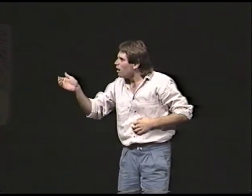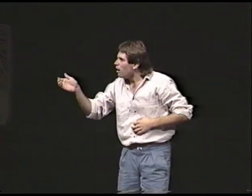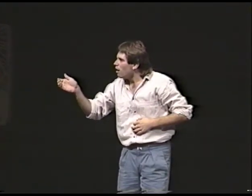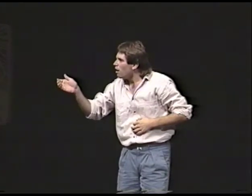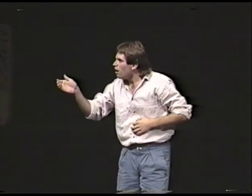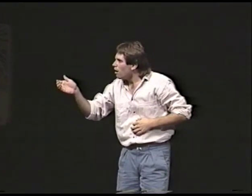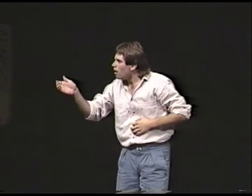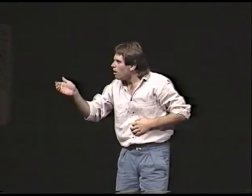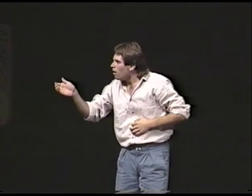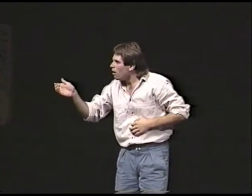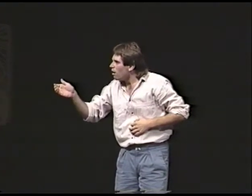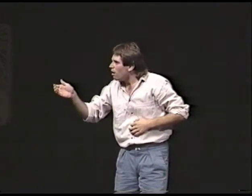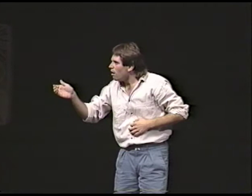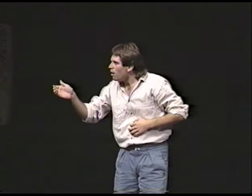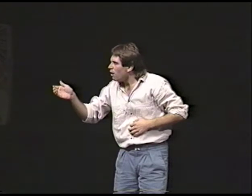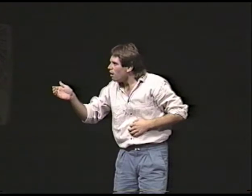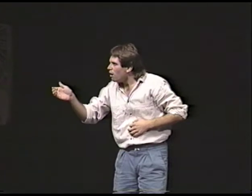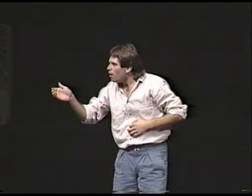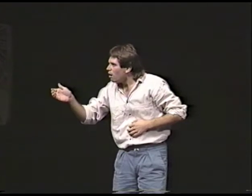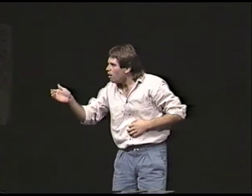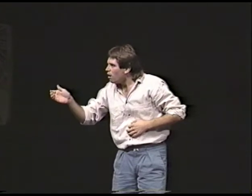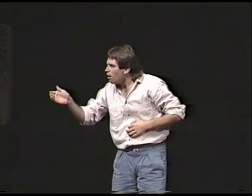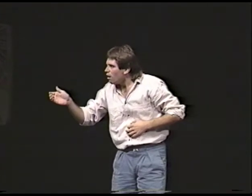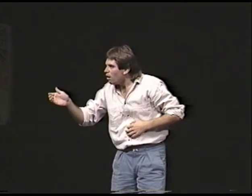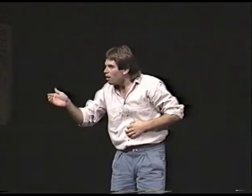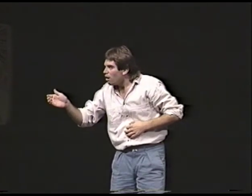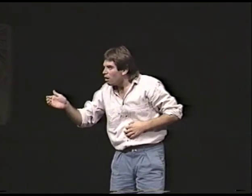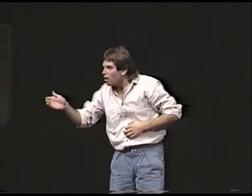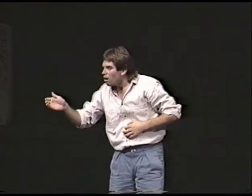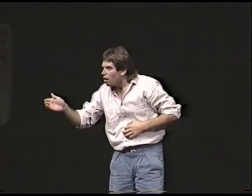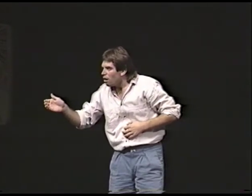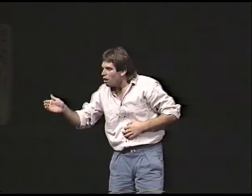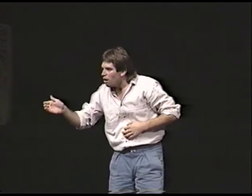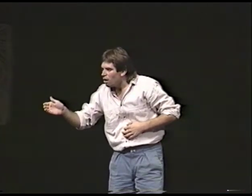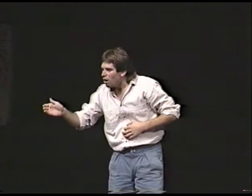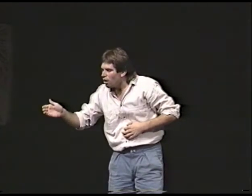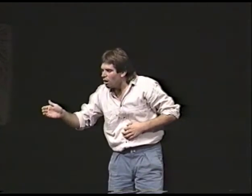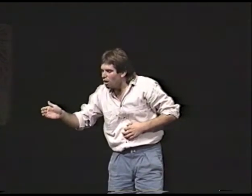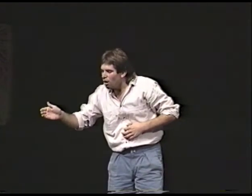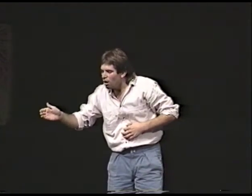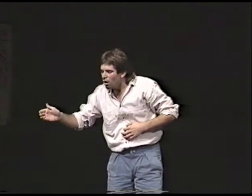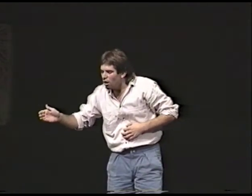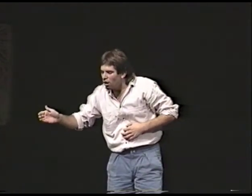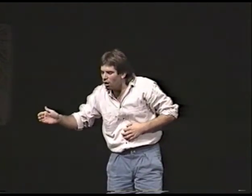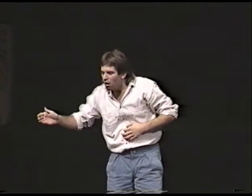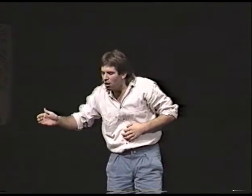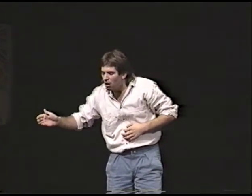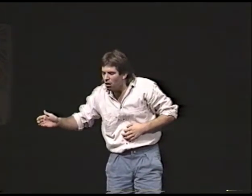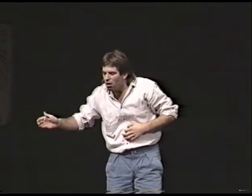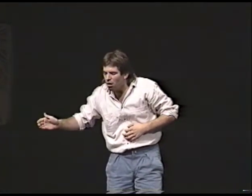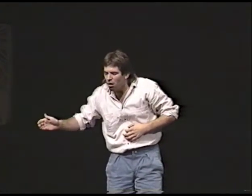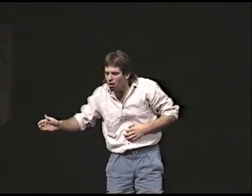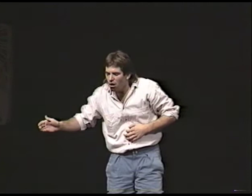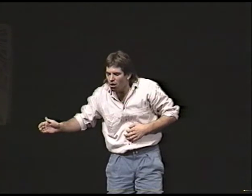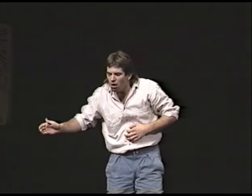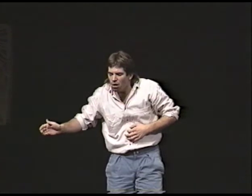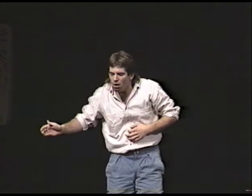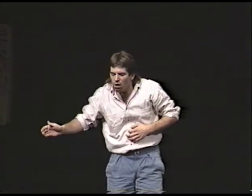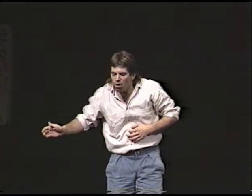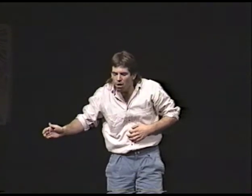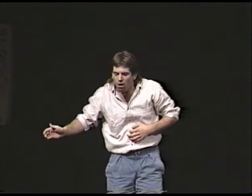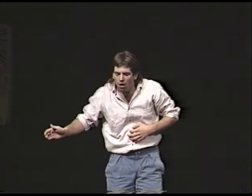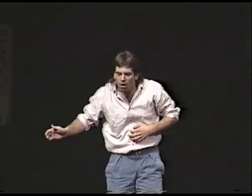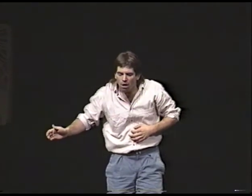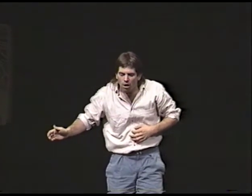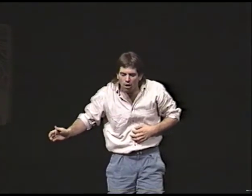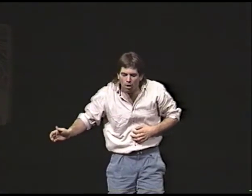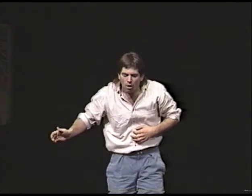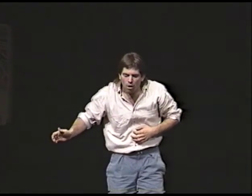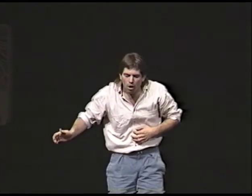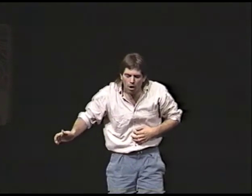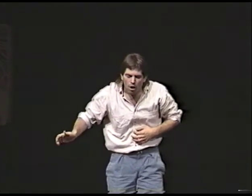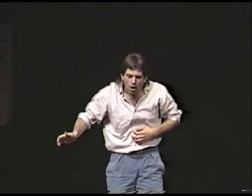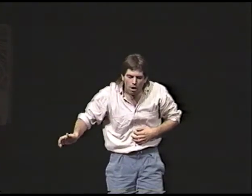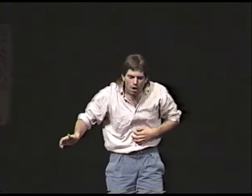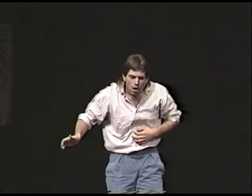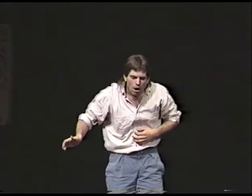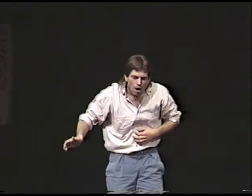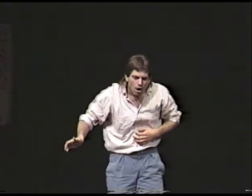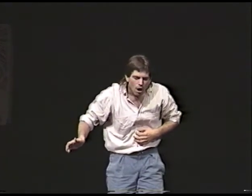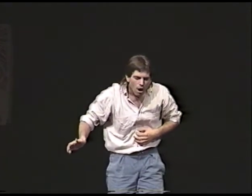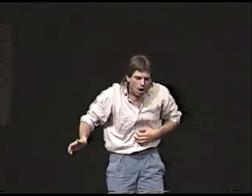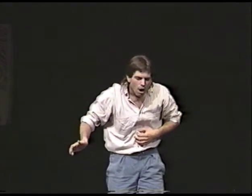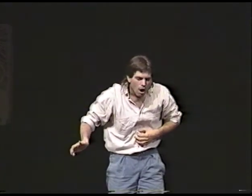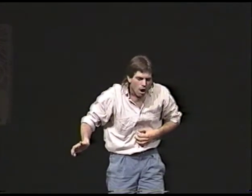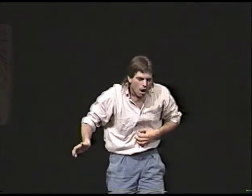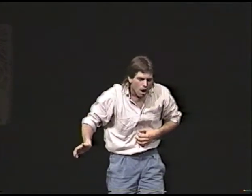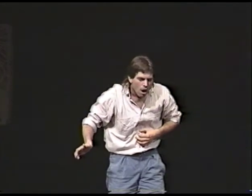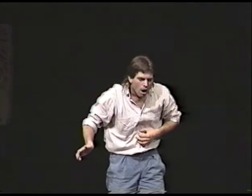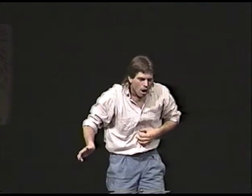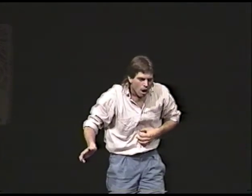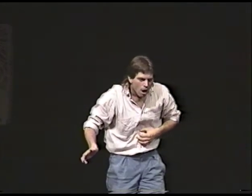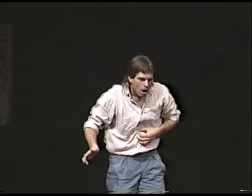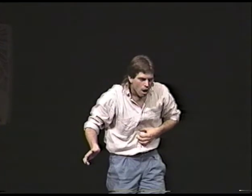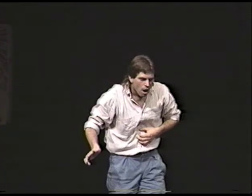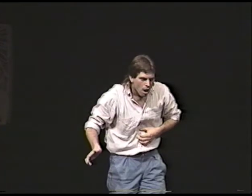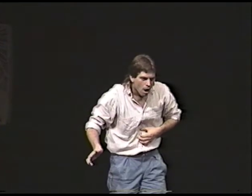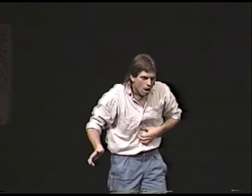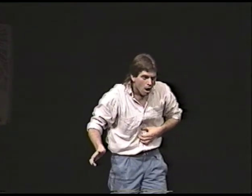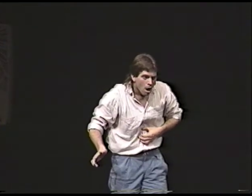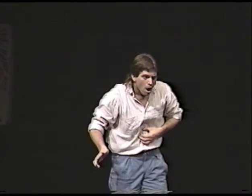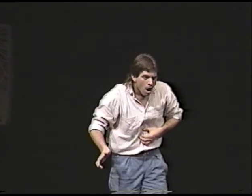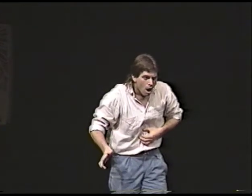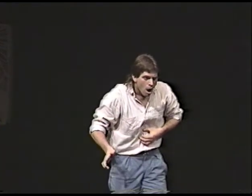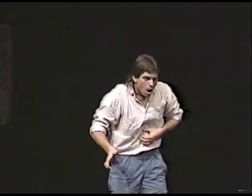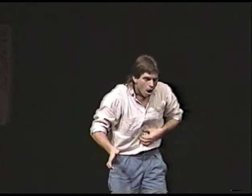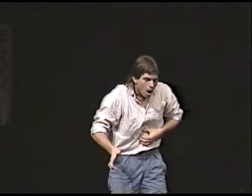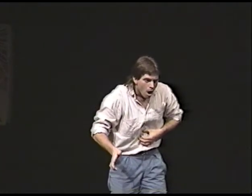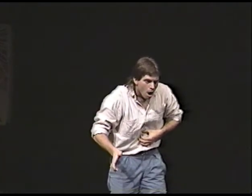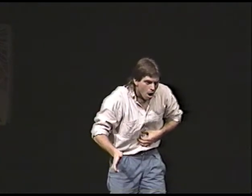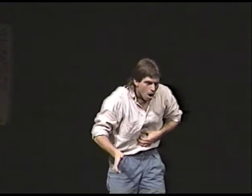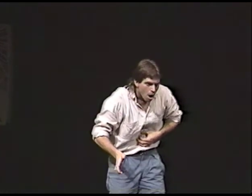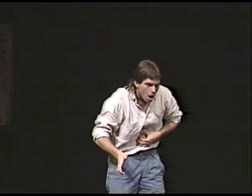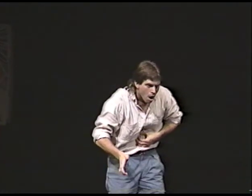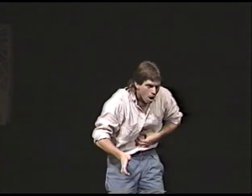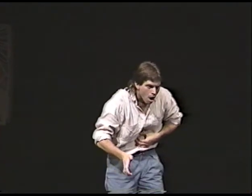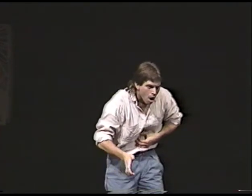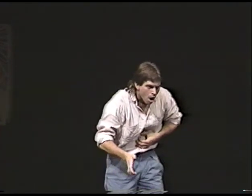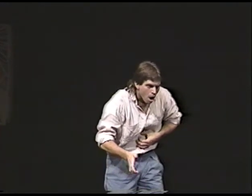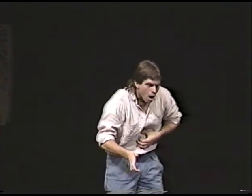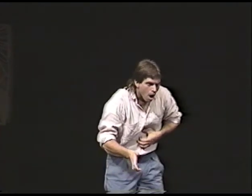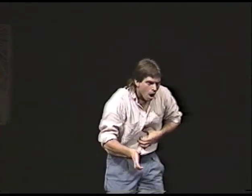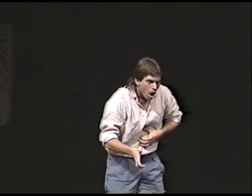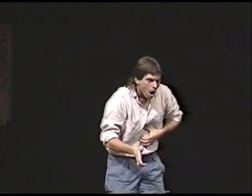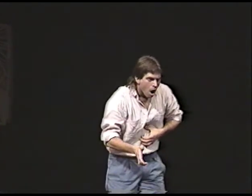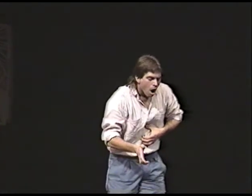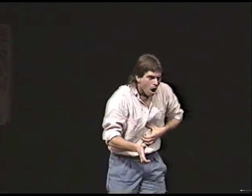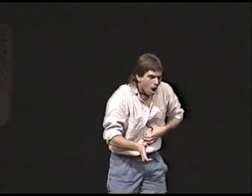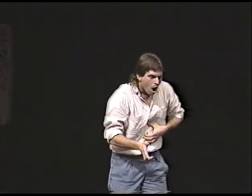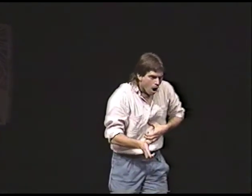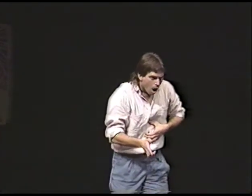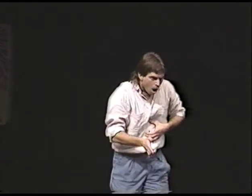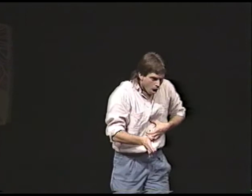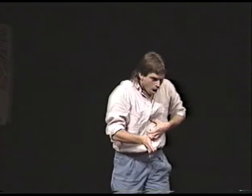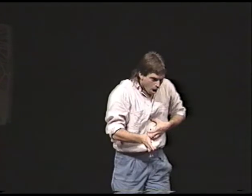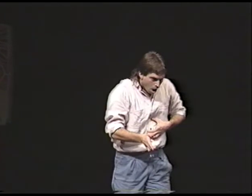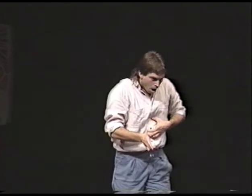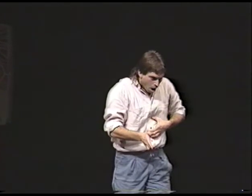On his robe, wine-like stain grows wider and wider.